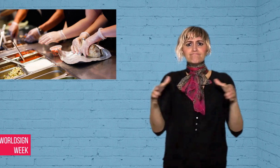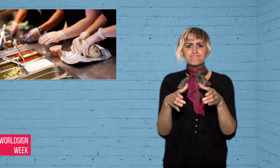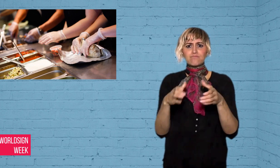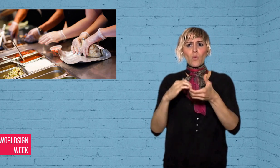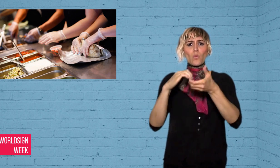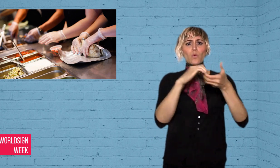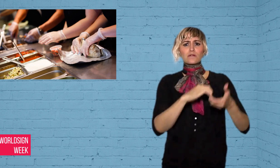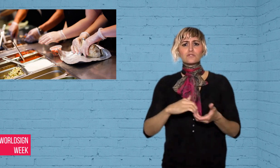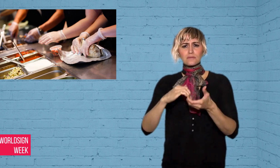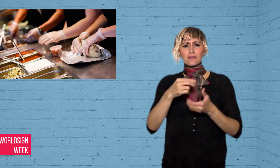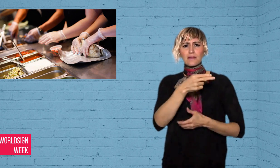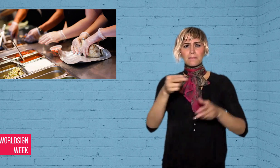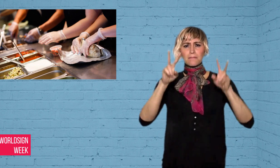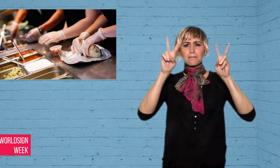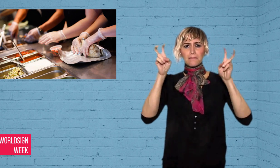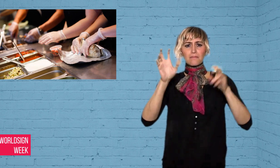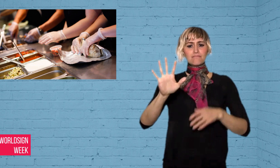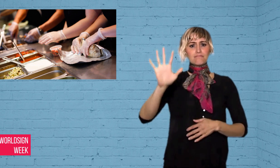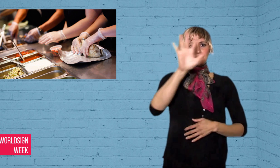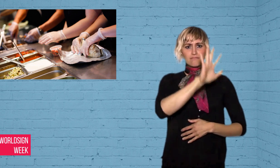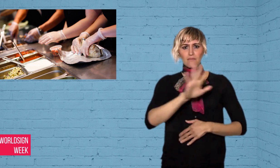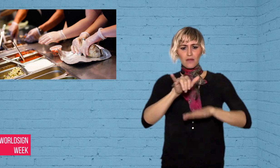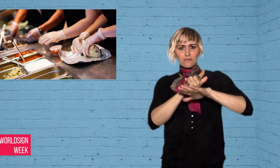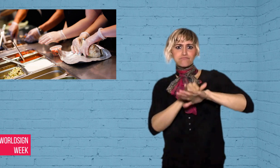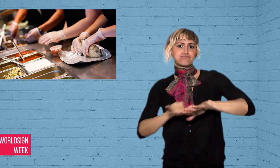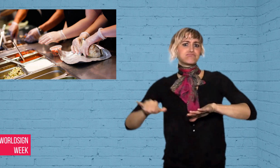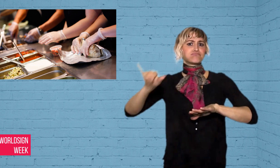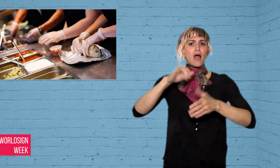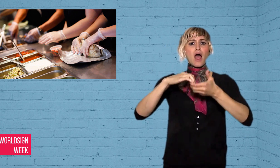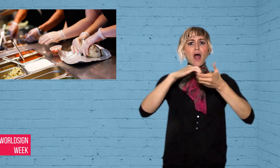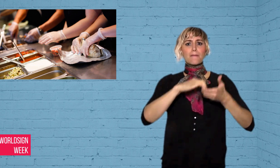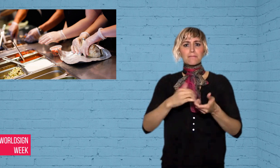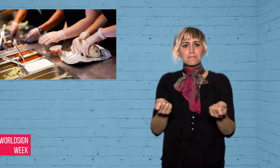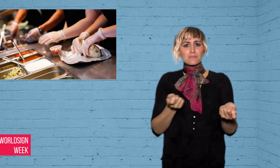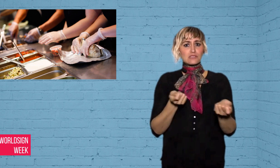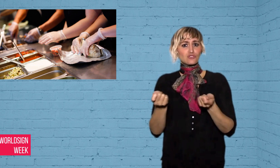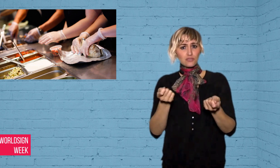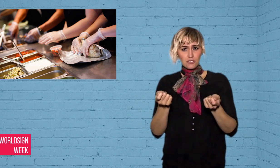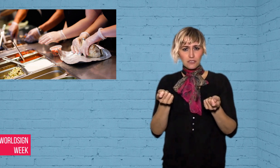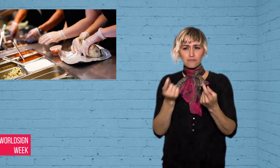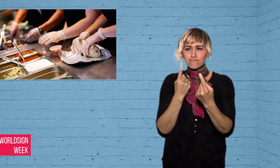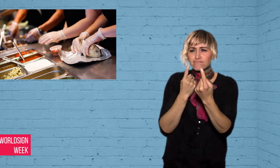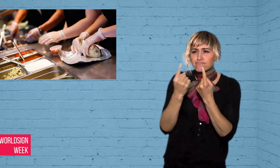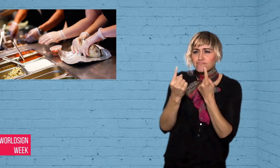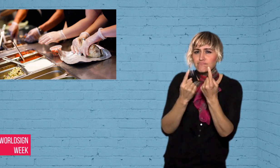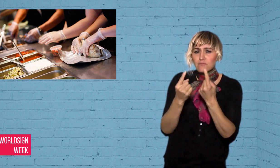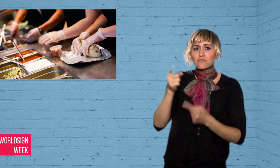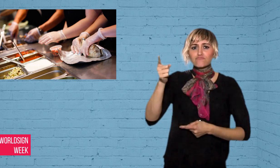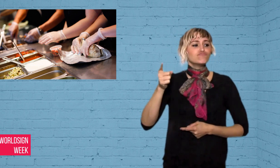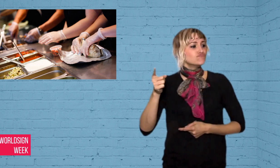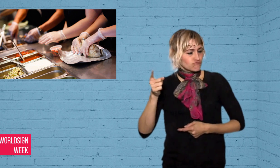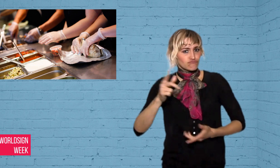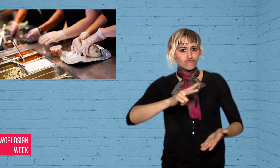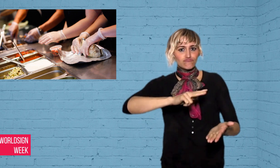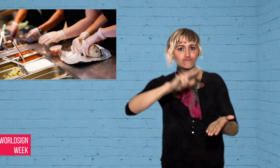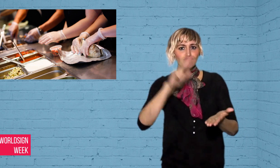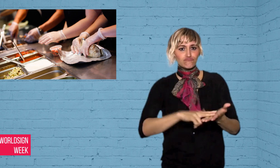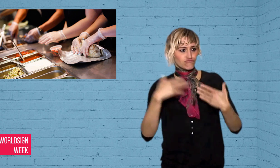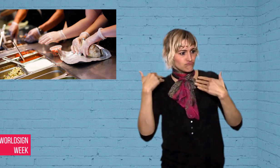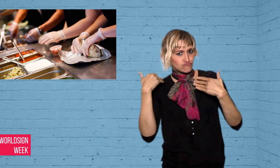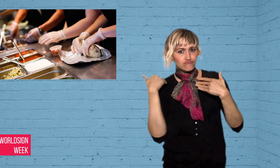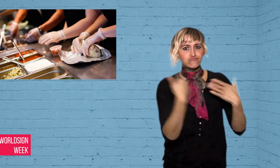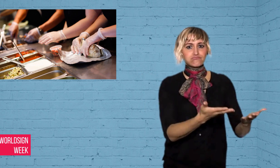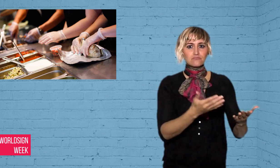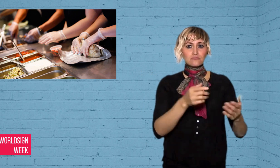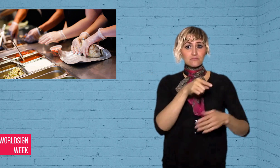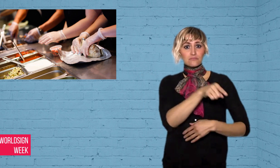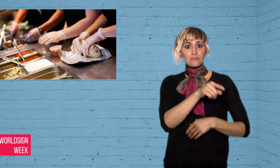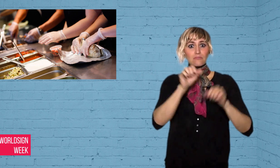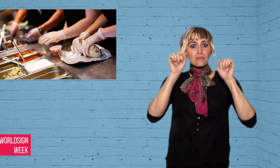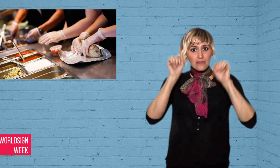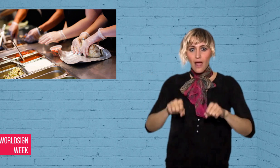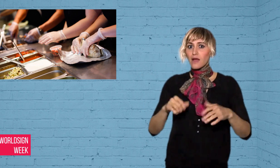to fly all of their drones in air